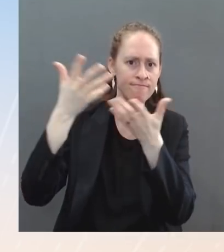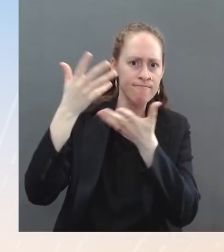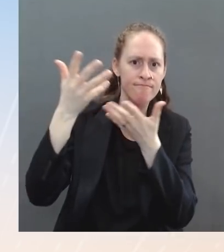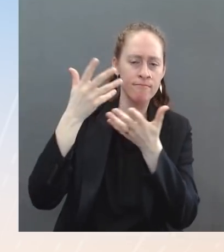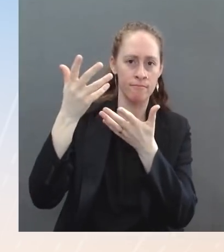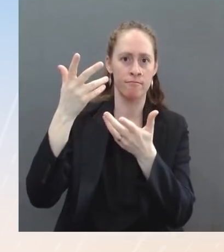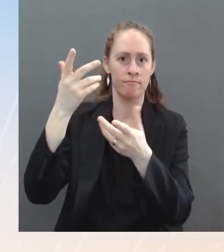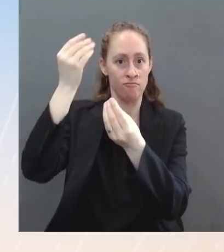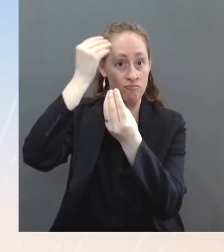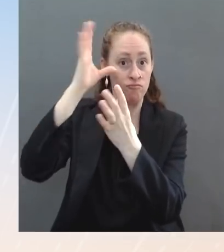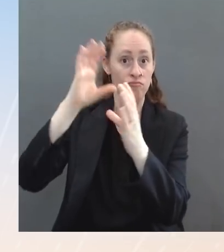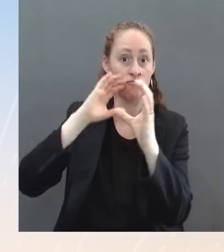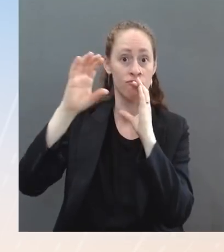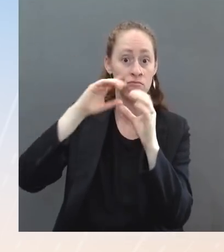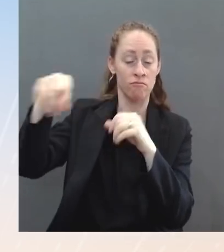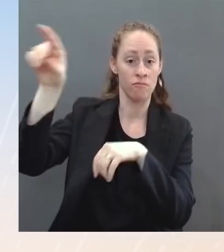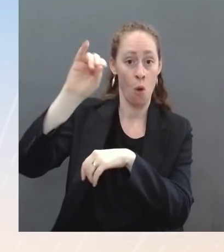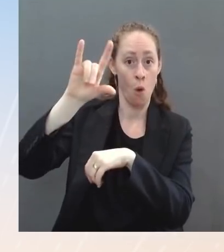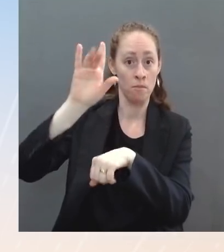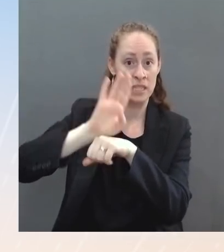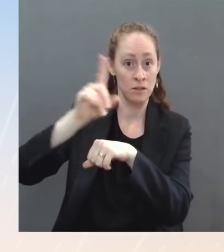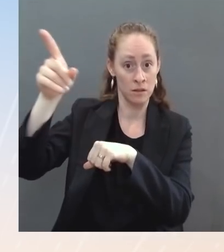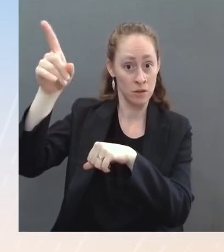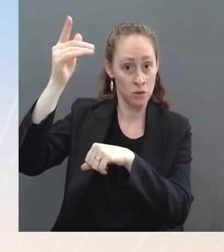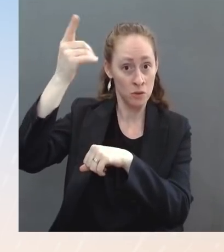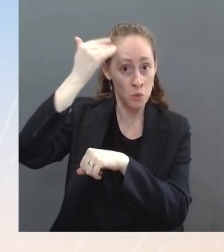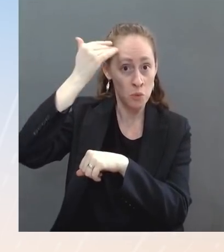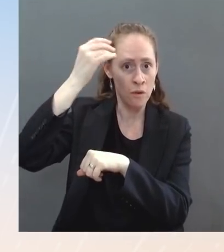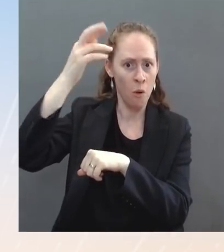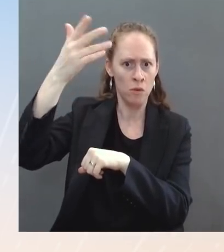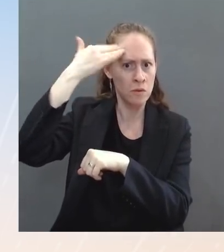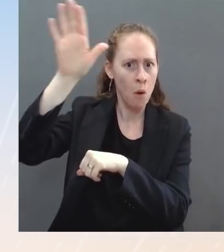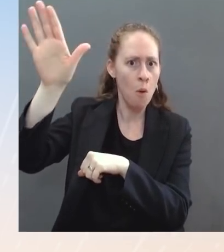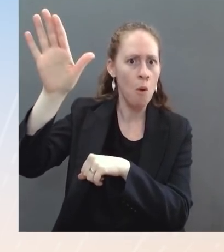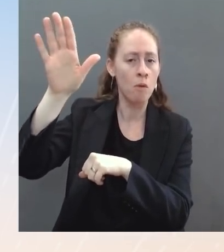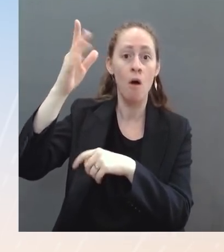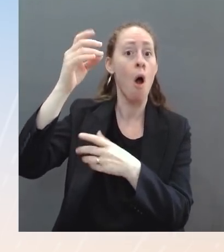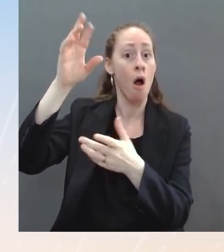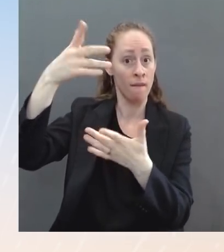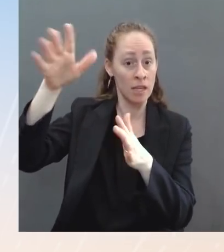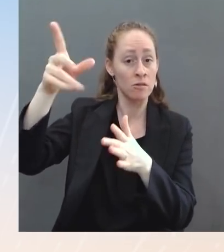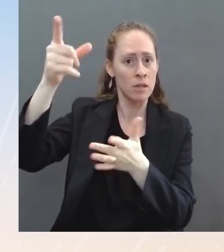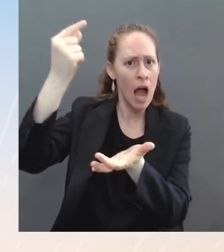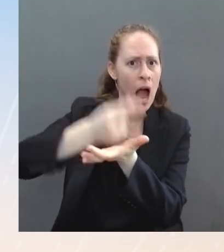Mr. Deese: So, what we have engaged with oil companies and energy companies on,